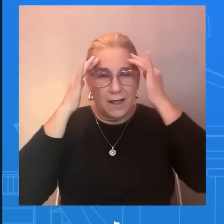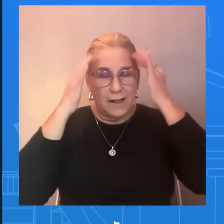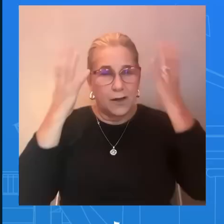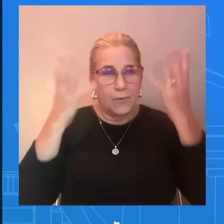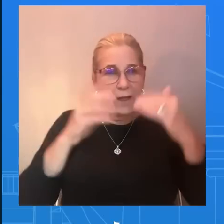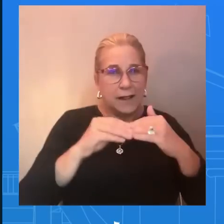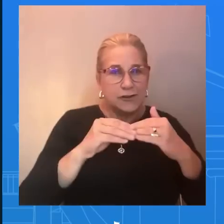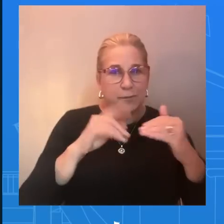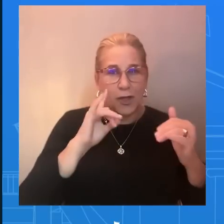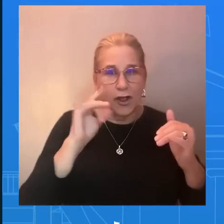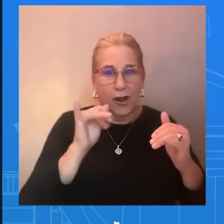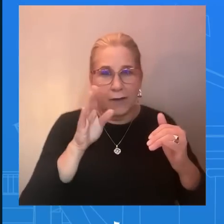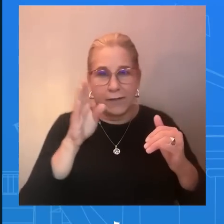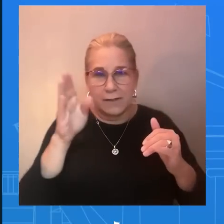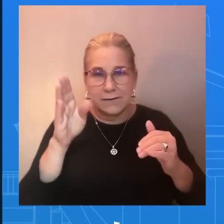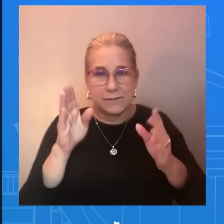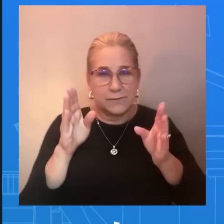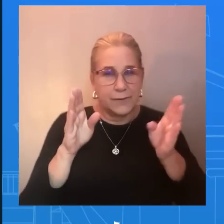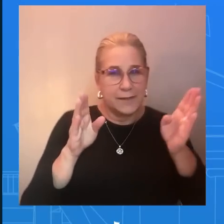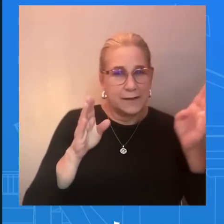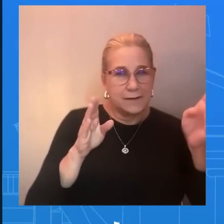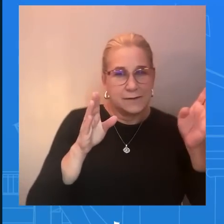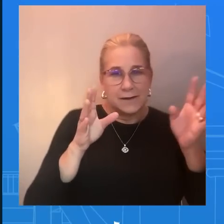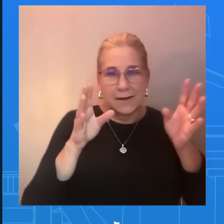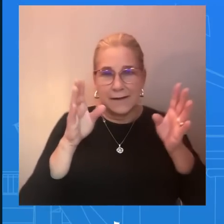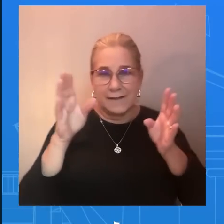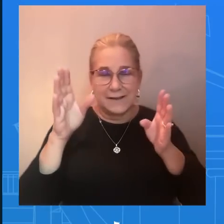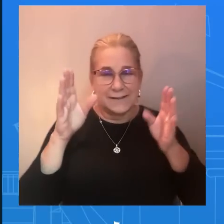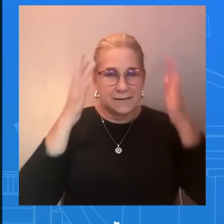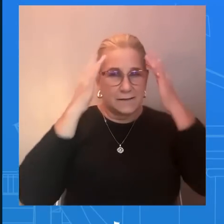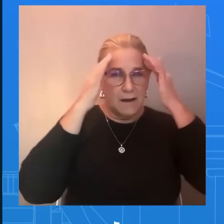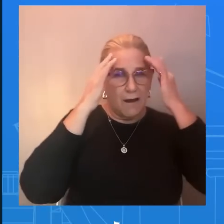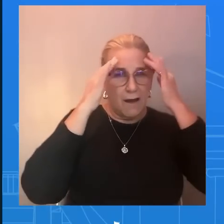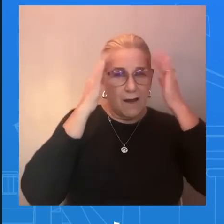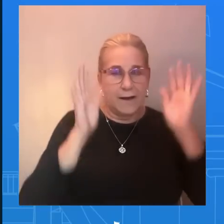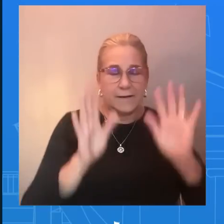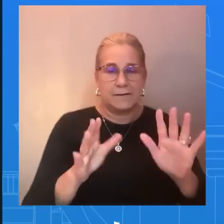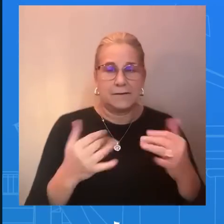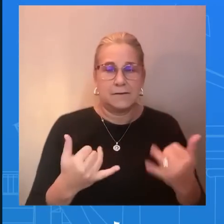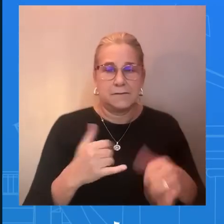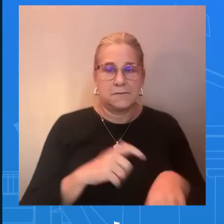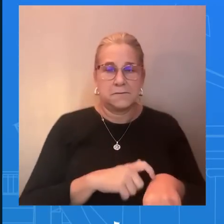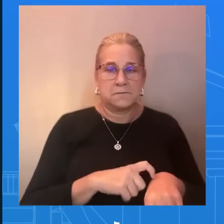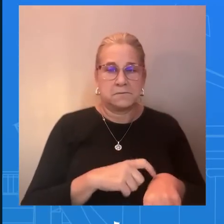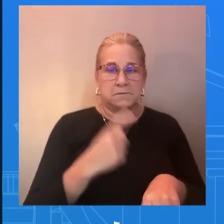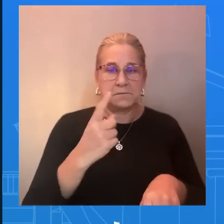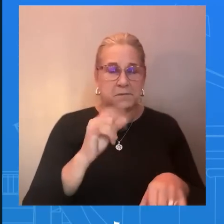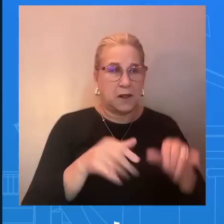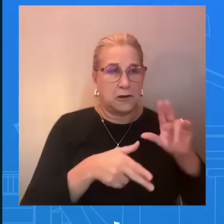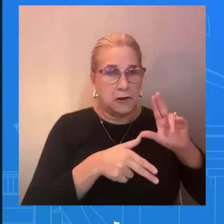And -- and it is a time, when you see something like that, these types of hurricanes that have impacted communities the way that they have --